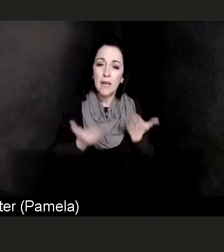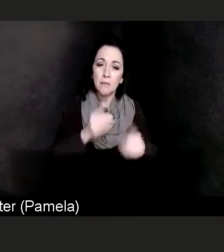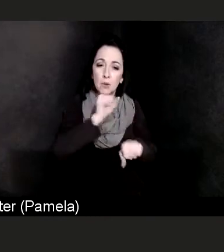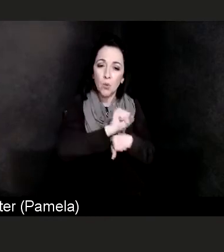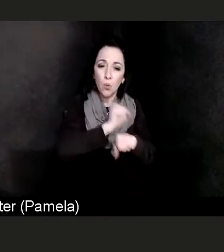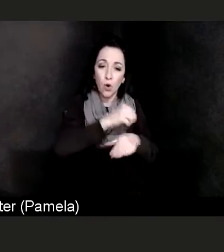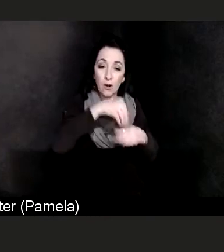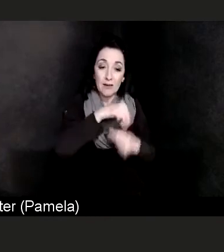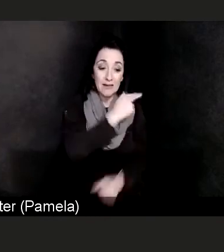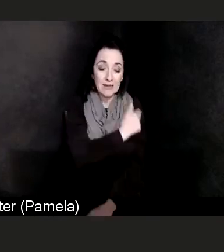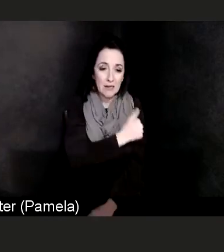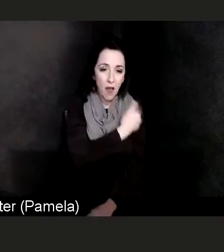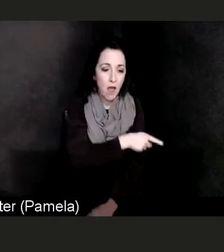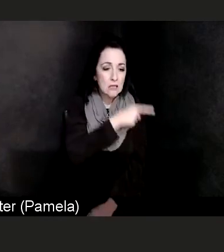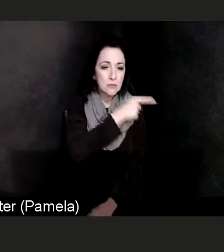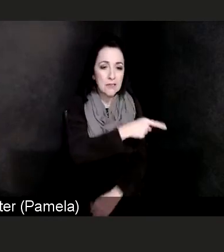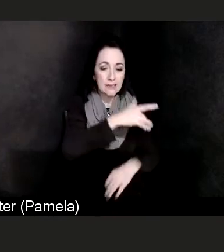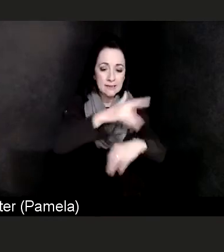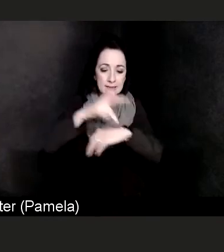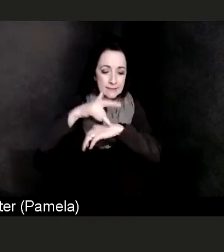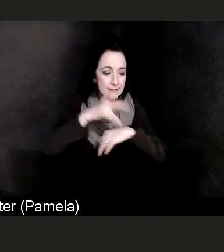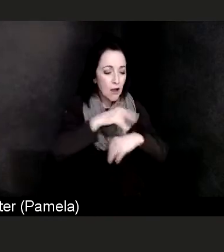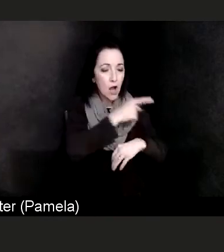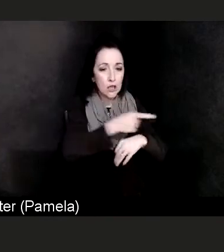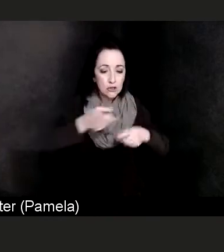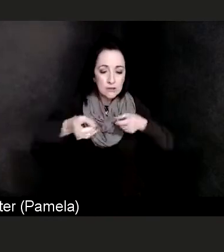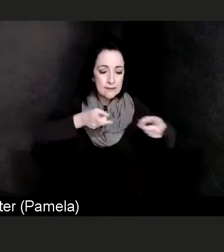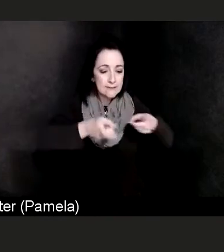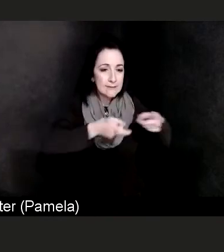they may have to deal with certain specimens and samples.